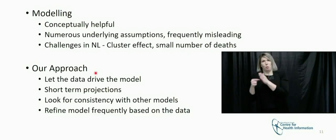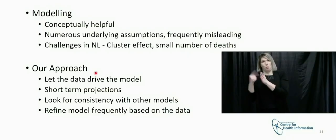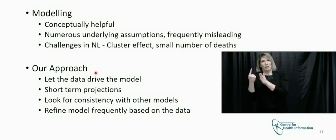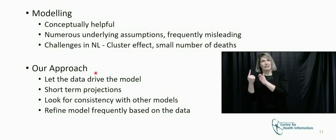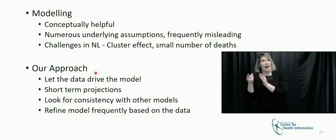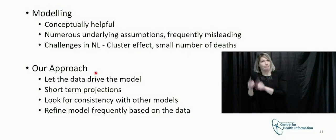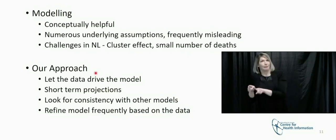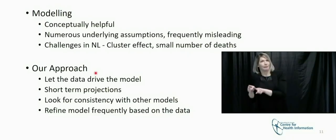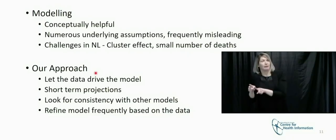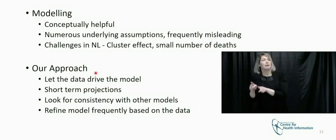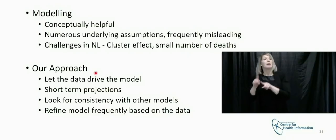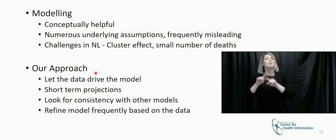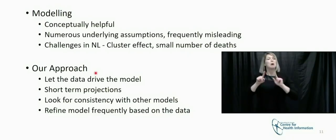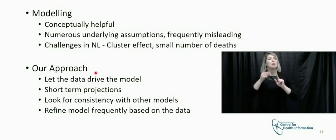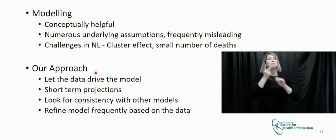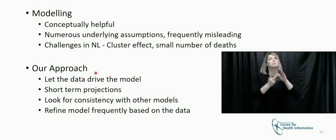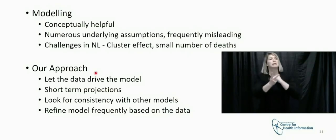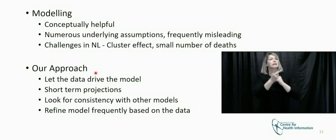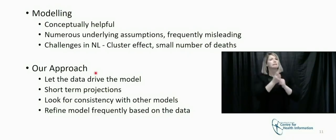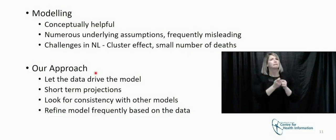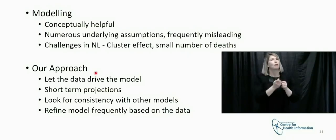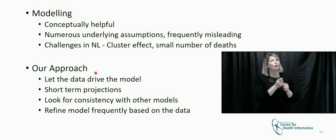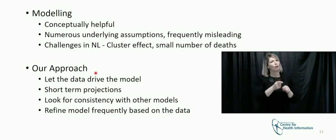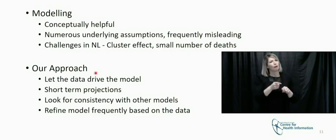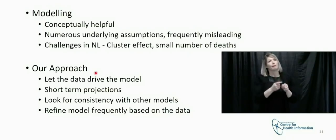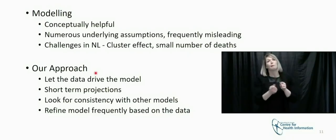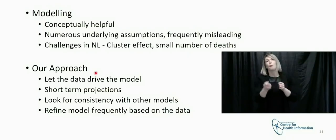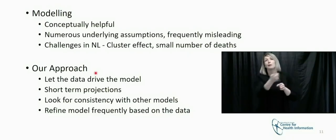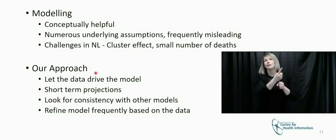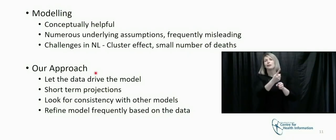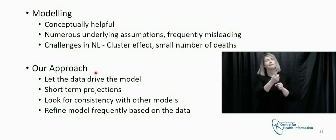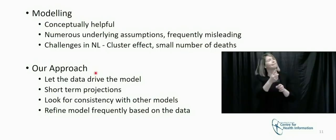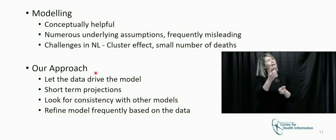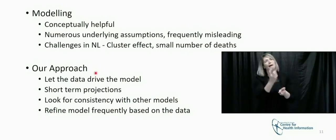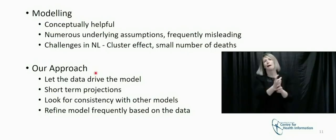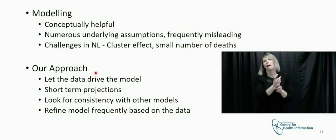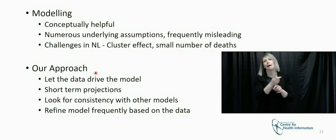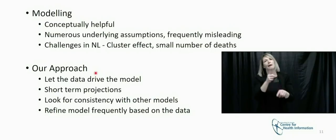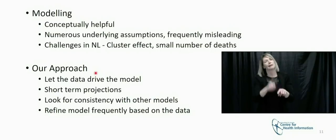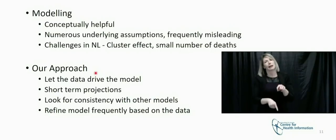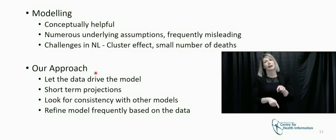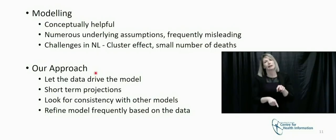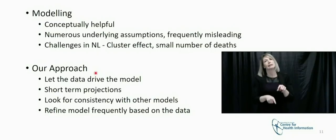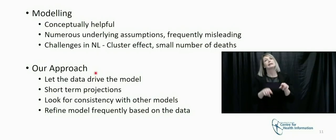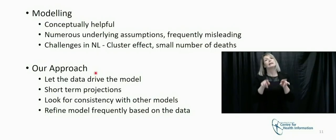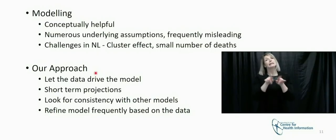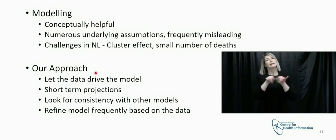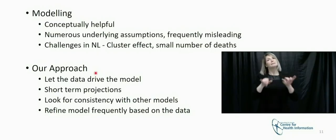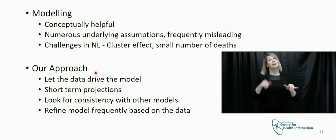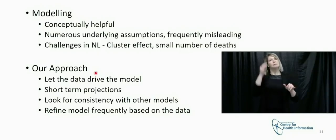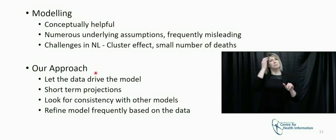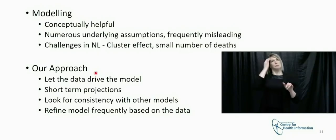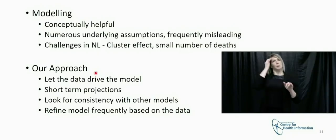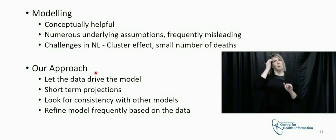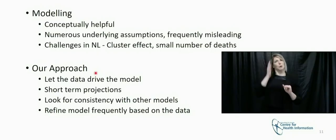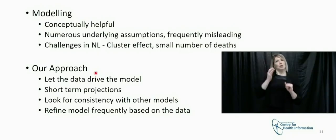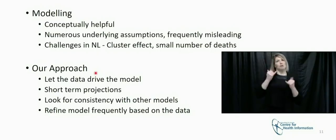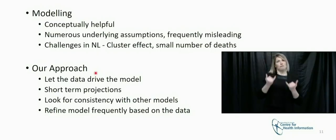ACCOUNTS FOR THAT CLUSTER. WE'RE GOING TO REFINE OUR MODEL